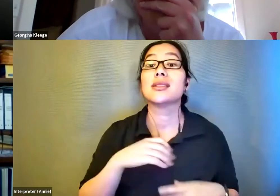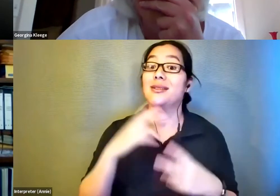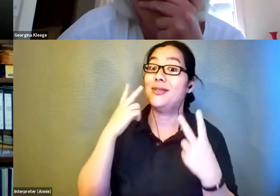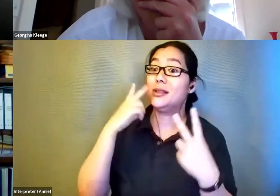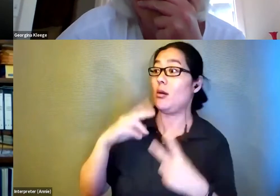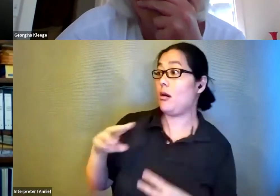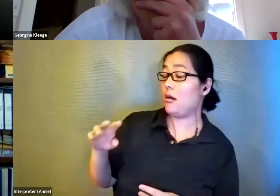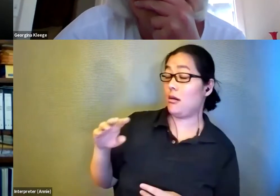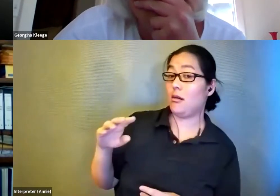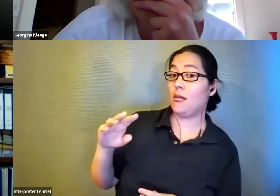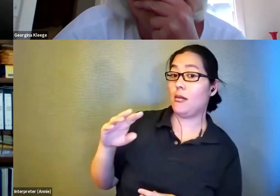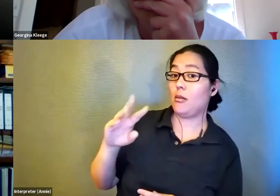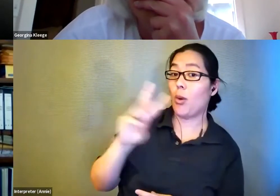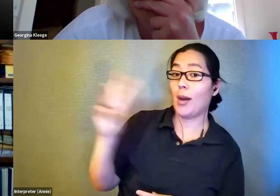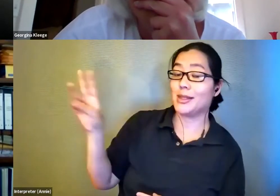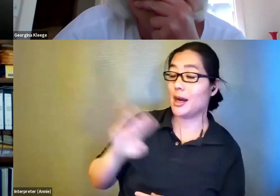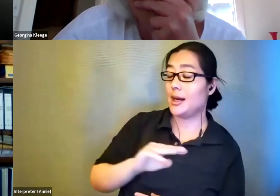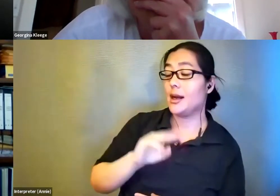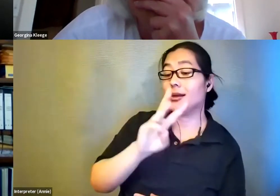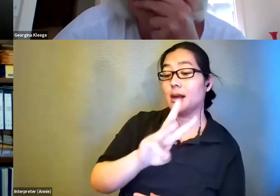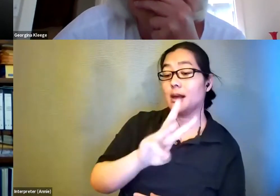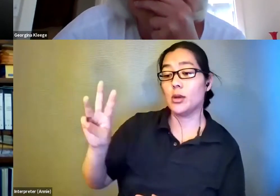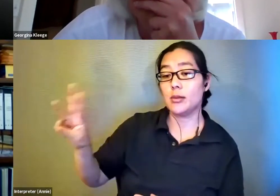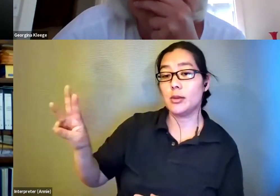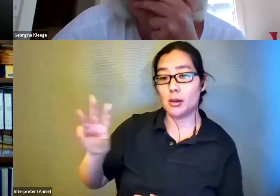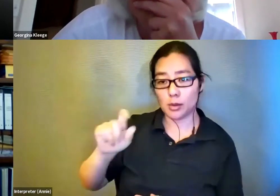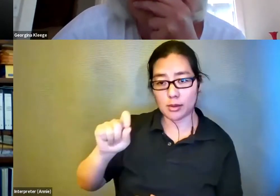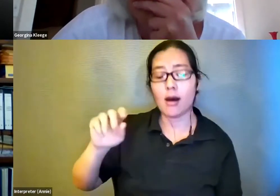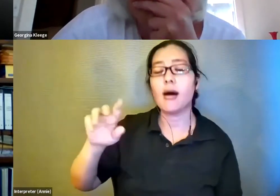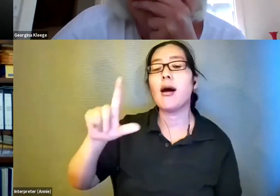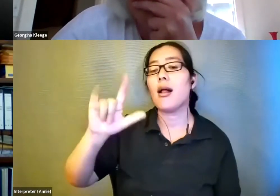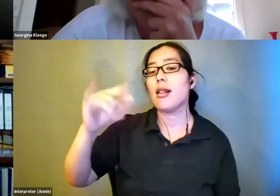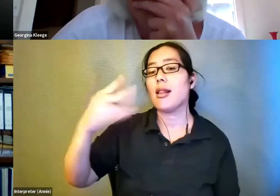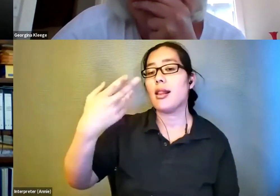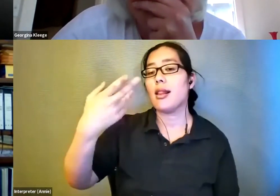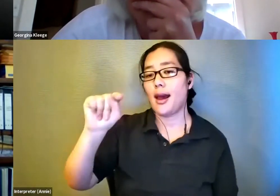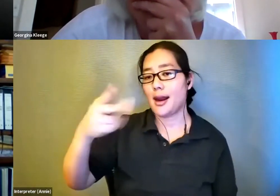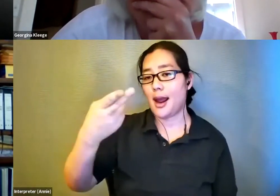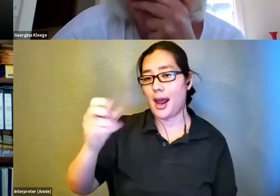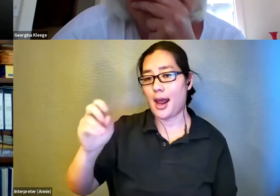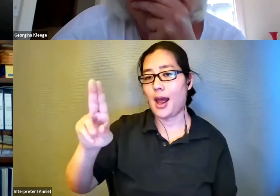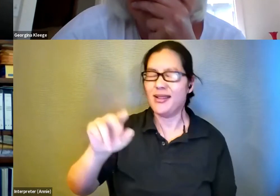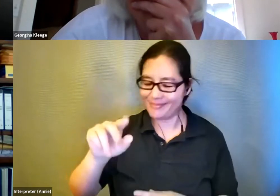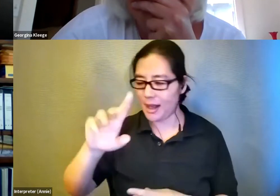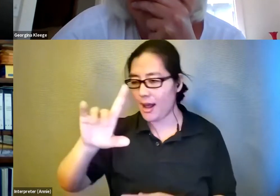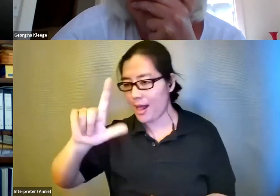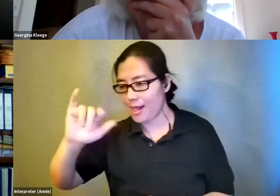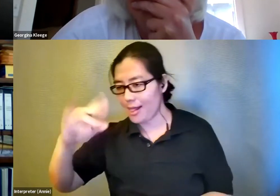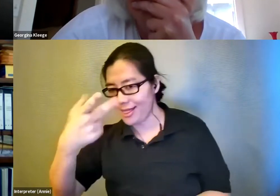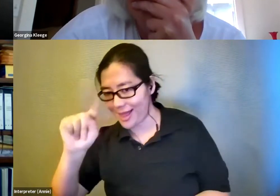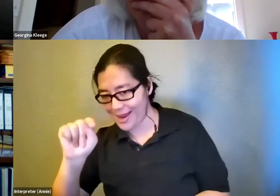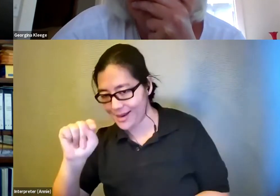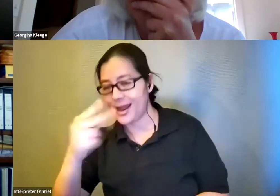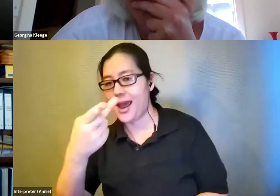at WWW. lighthouse-SF.